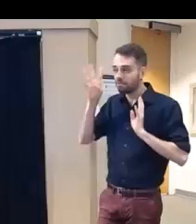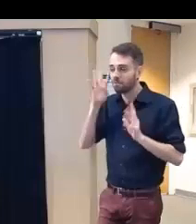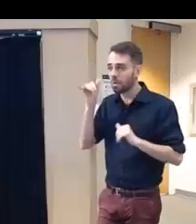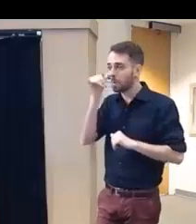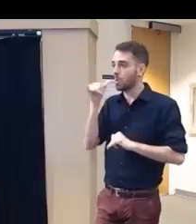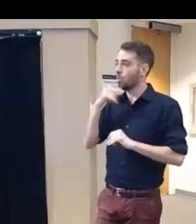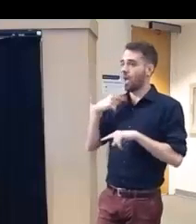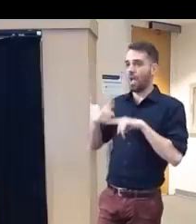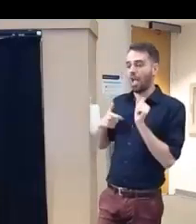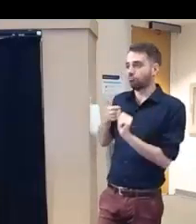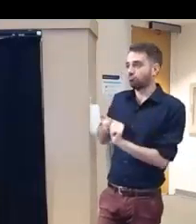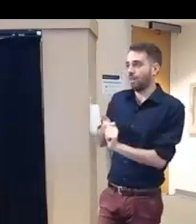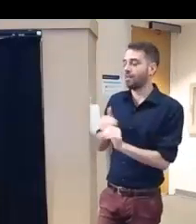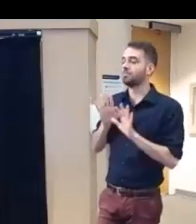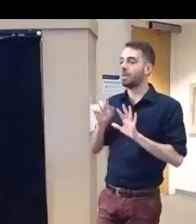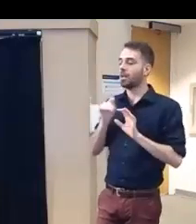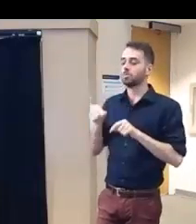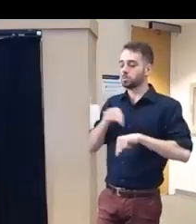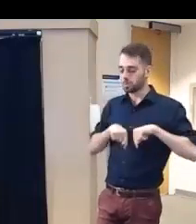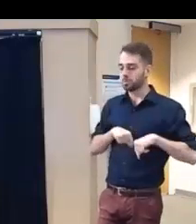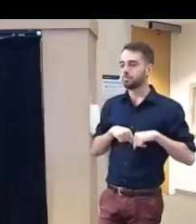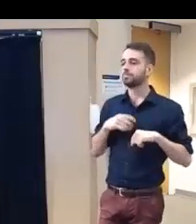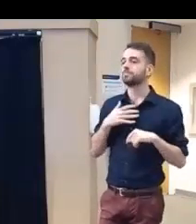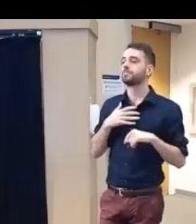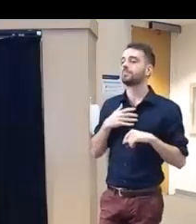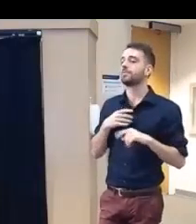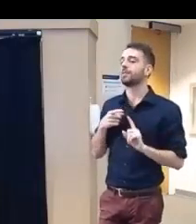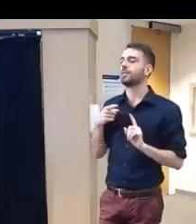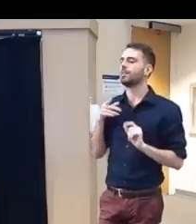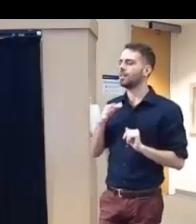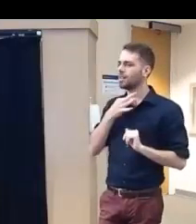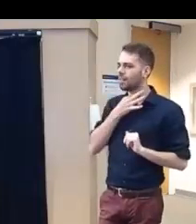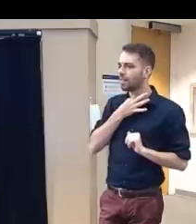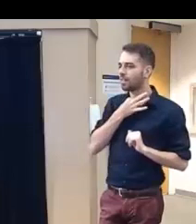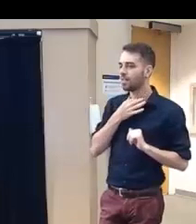I would enlight invite people to comment on is um how much of this was spurred on the kind of major